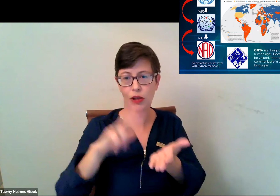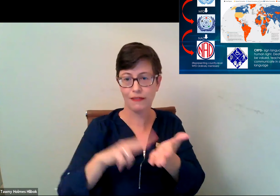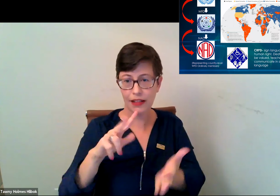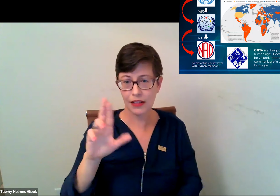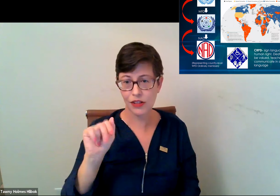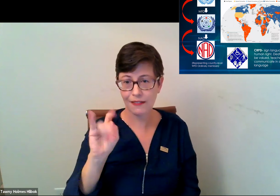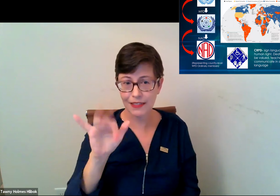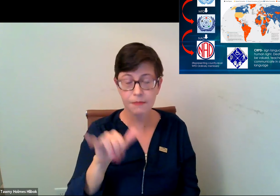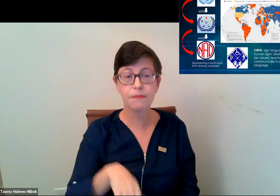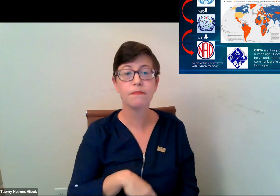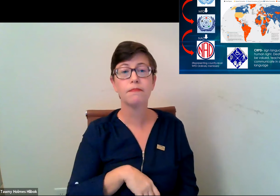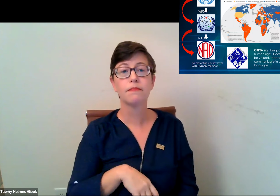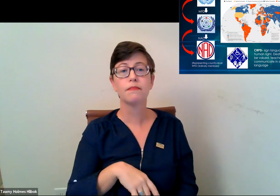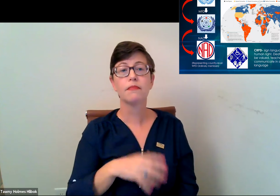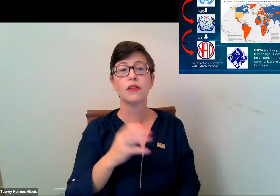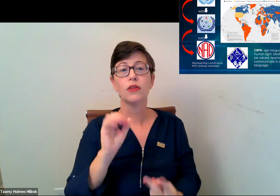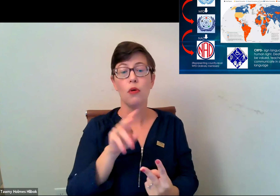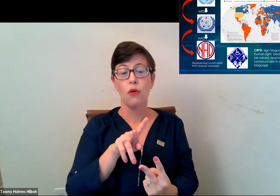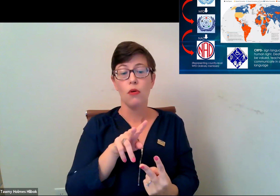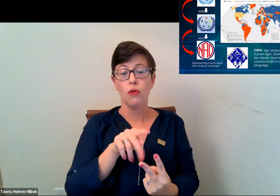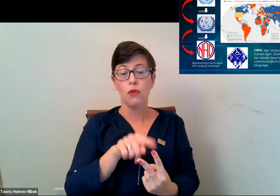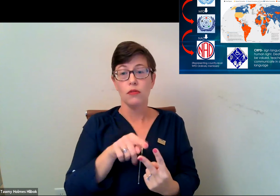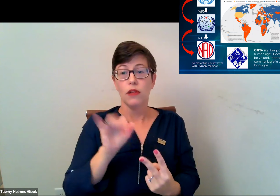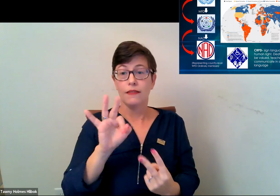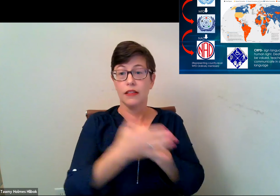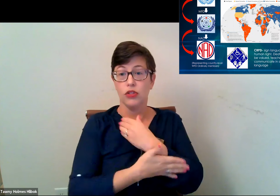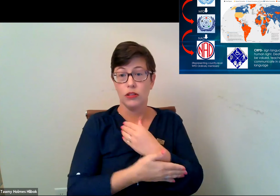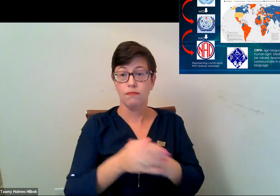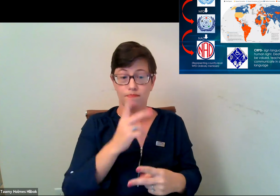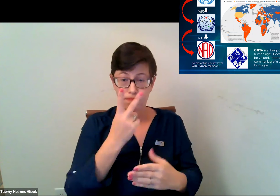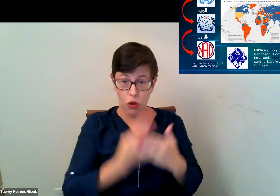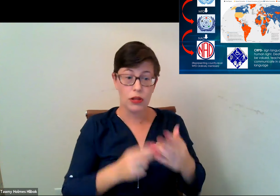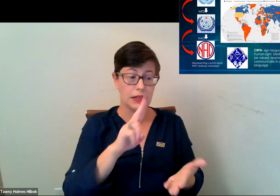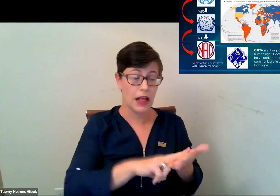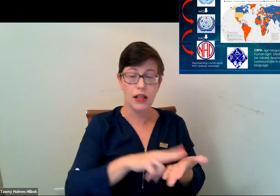legislative body, who is responsible for ratification will also endorse it.